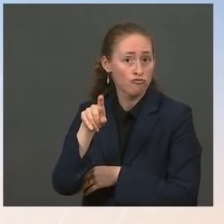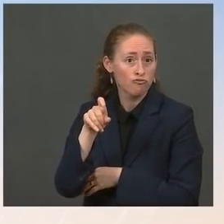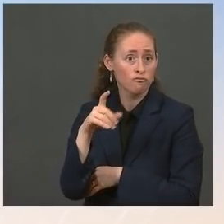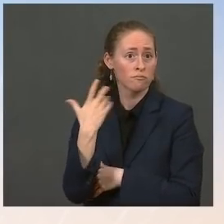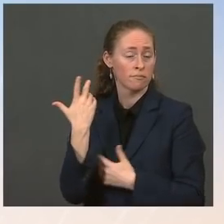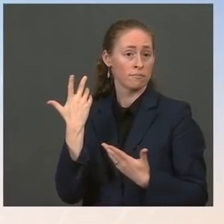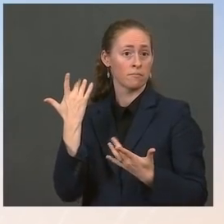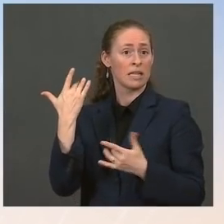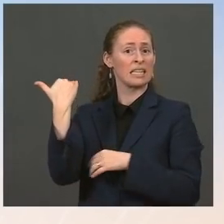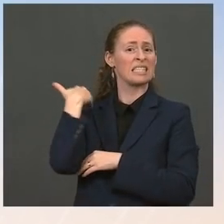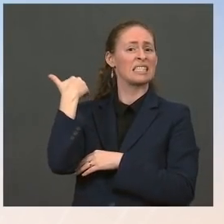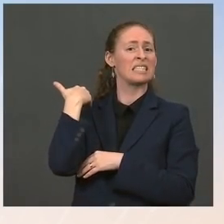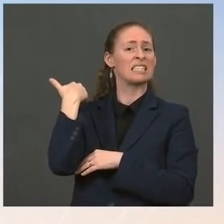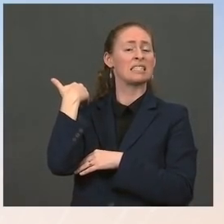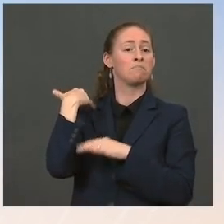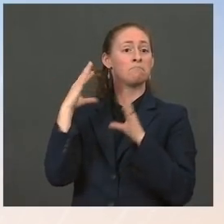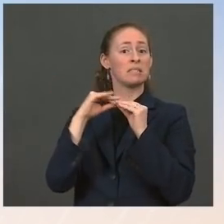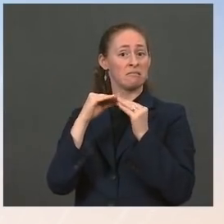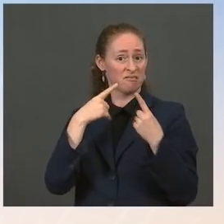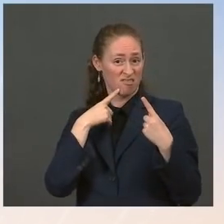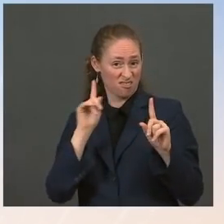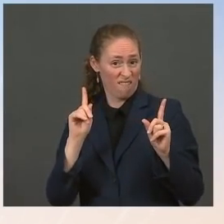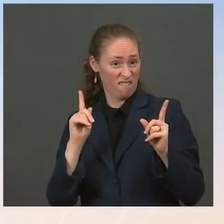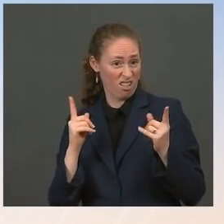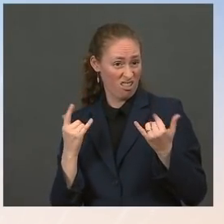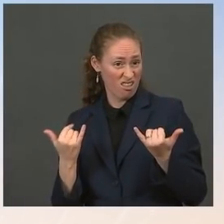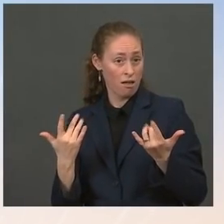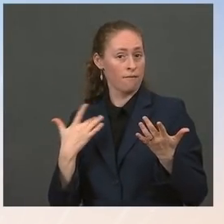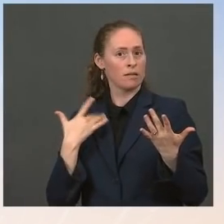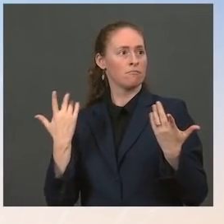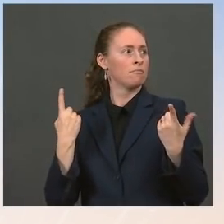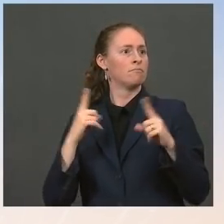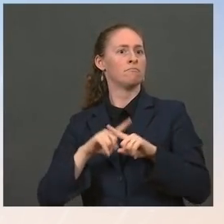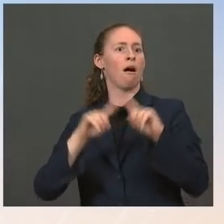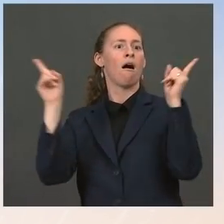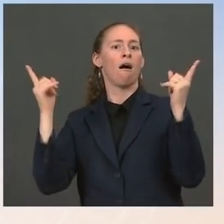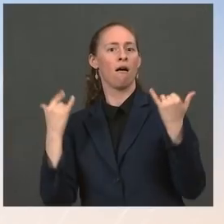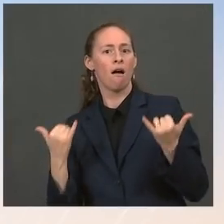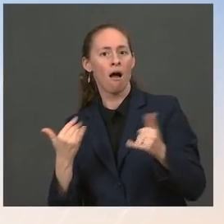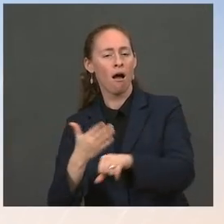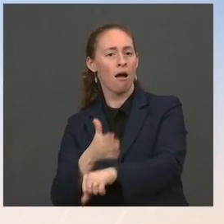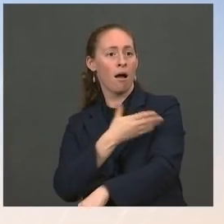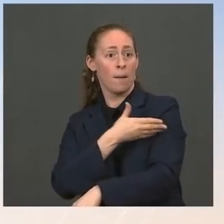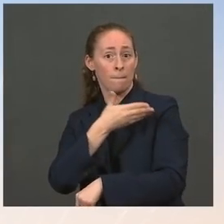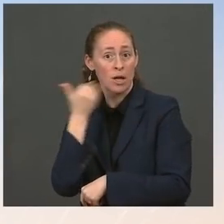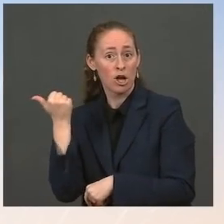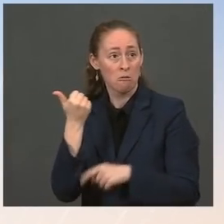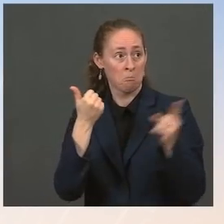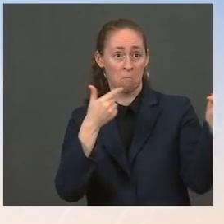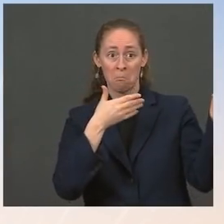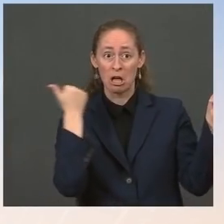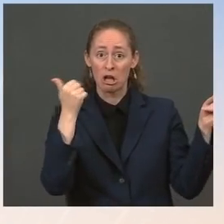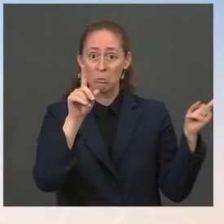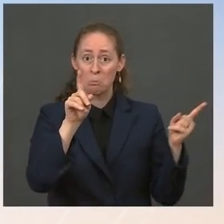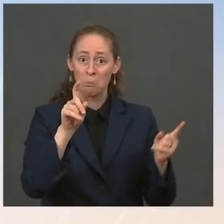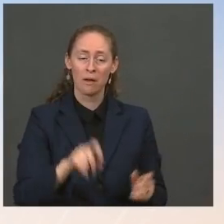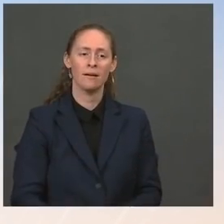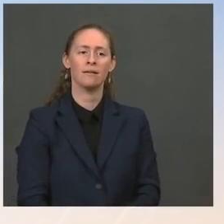Does the President feel like he's seen any change in Russia or Putin's behavior since then? Ms. Psaki: Well, I don't have any predictions for you on the bilateral meetings.